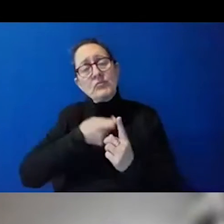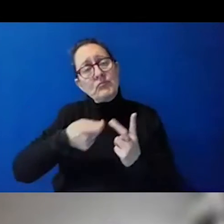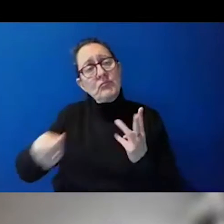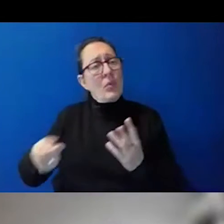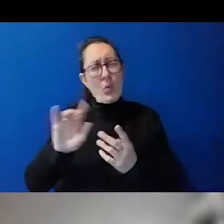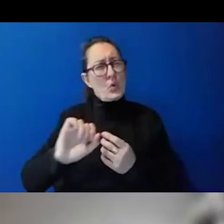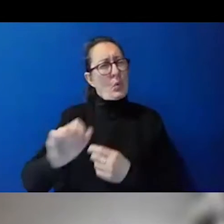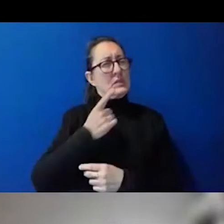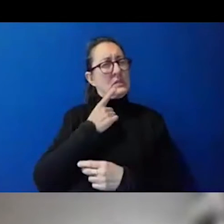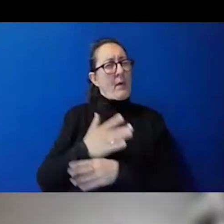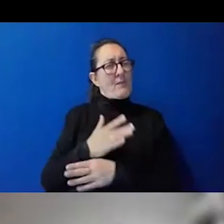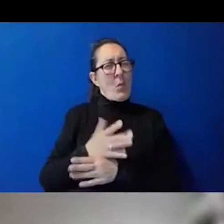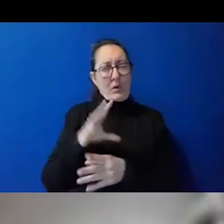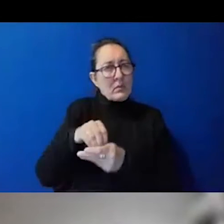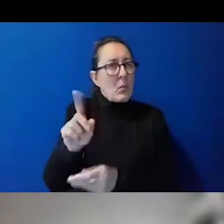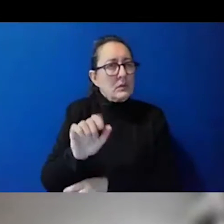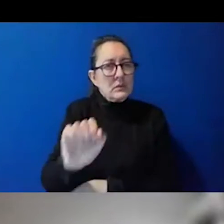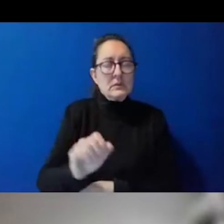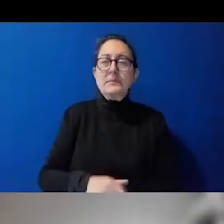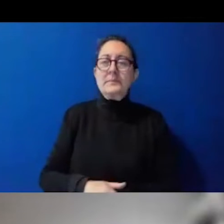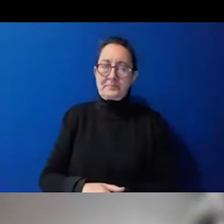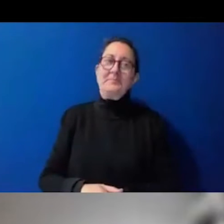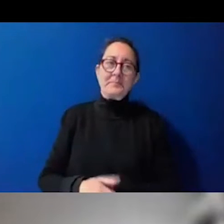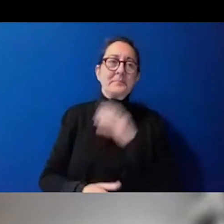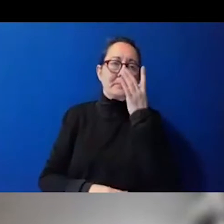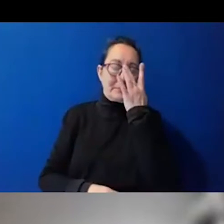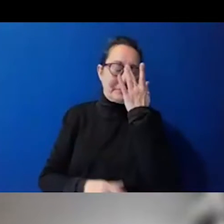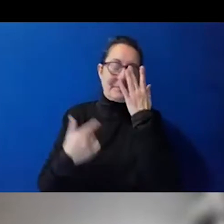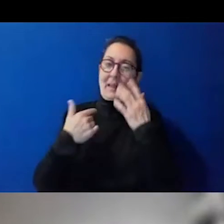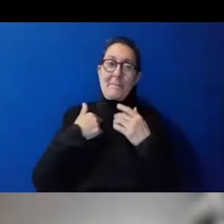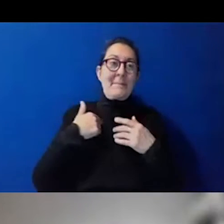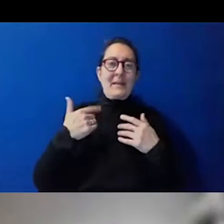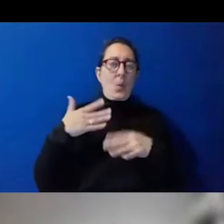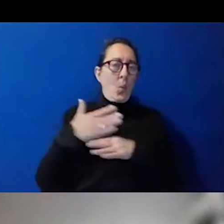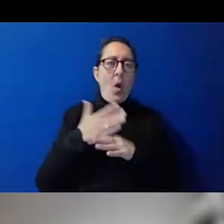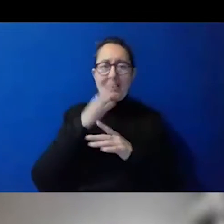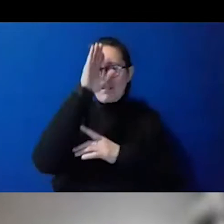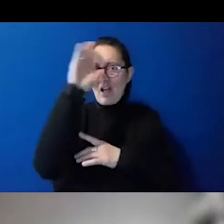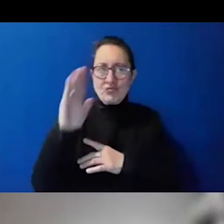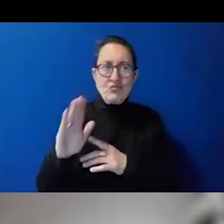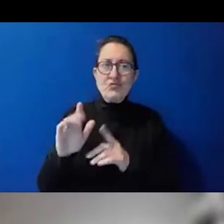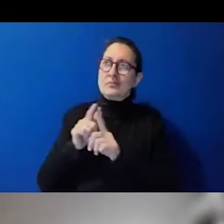yeah so in the regions it's no one day is the same um we often have people just come into the